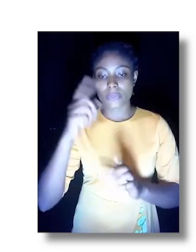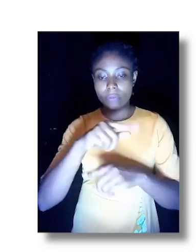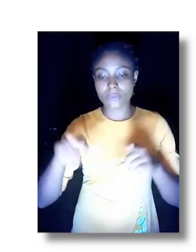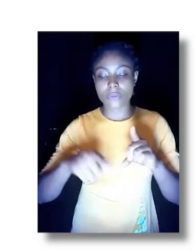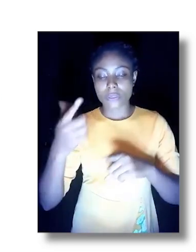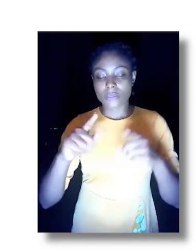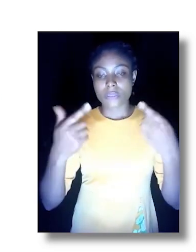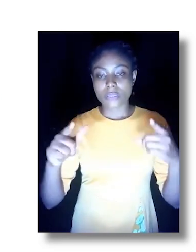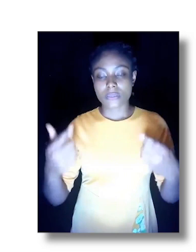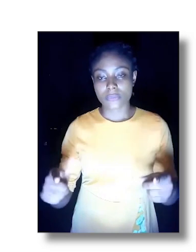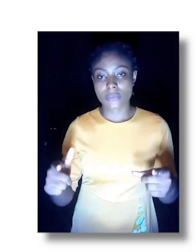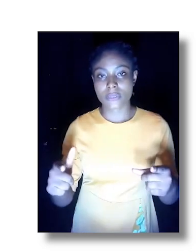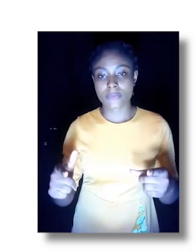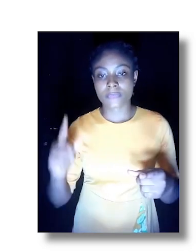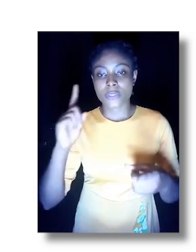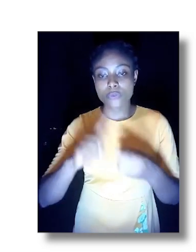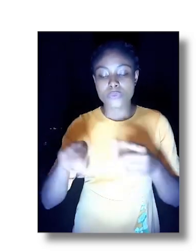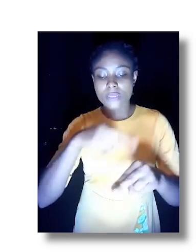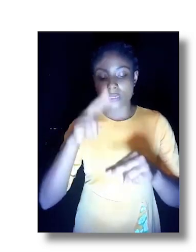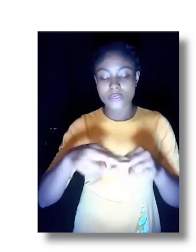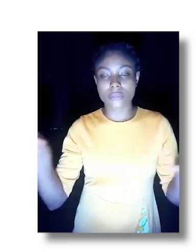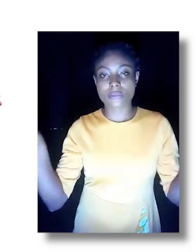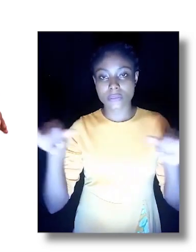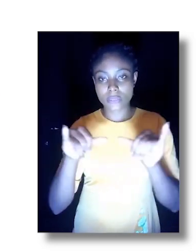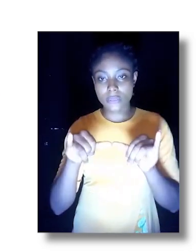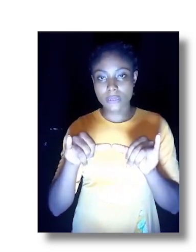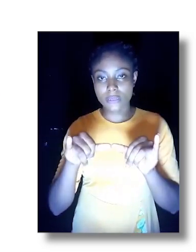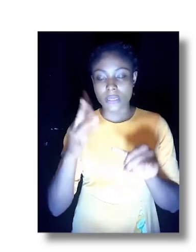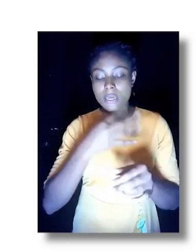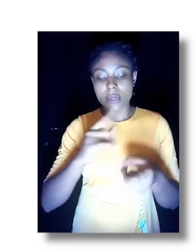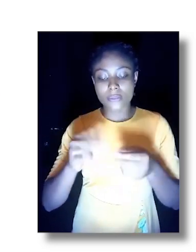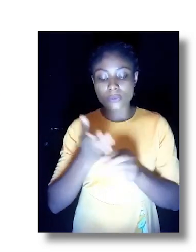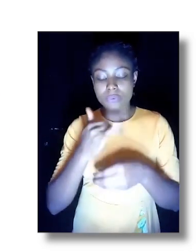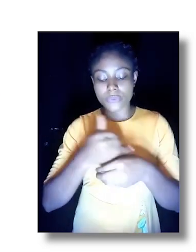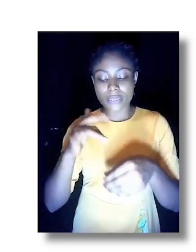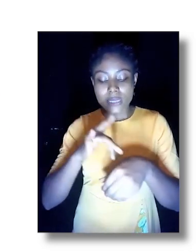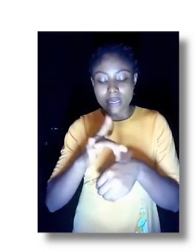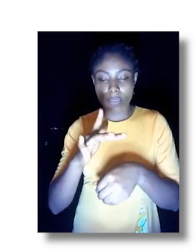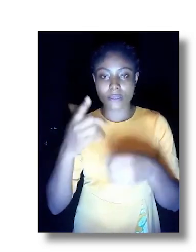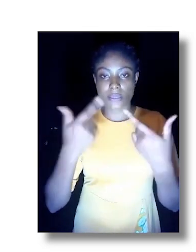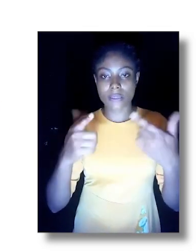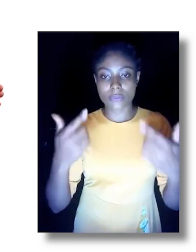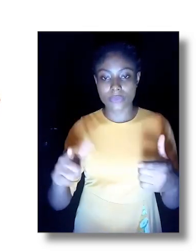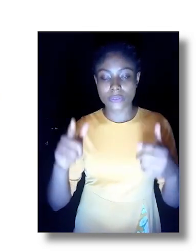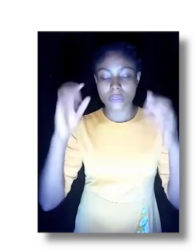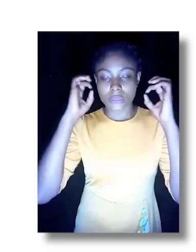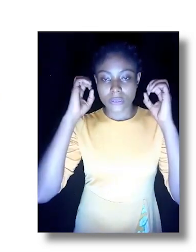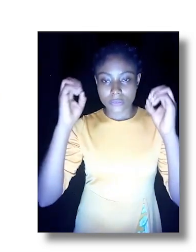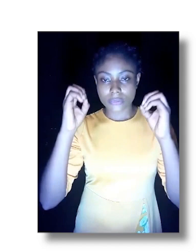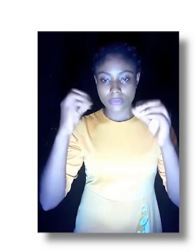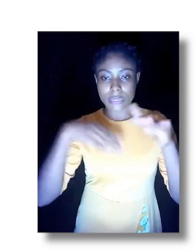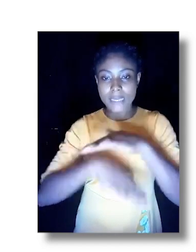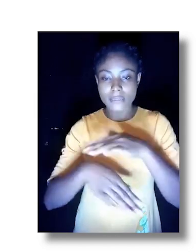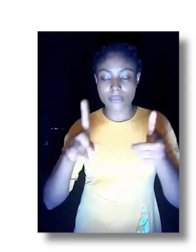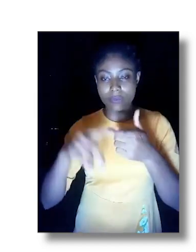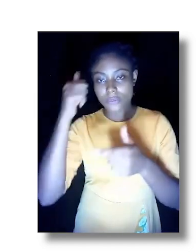indigenous African sign languages to national standards and to create early language, early